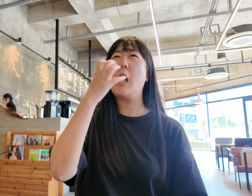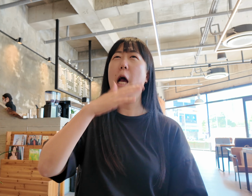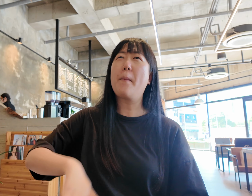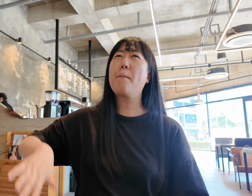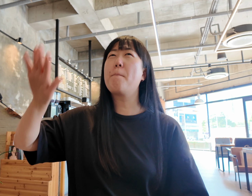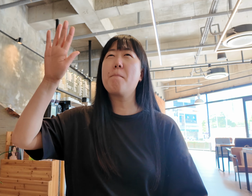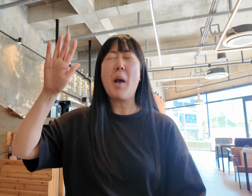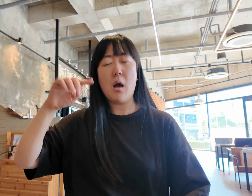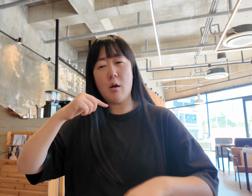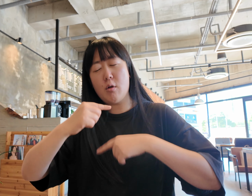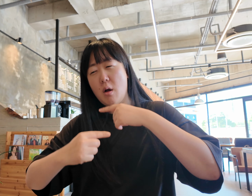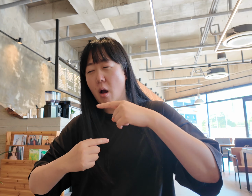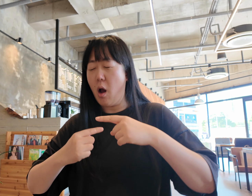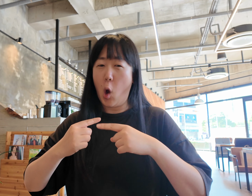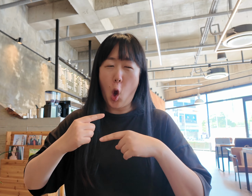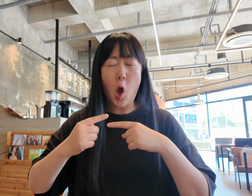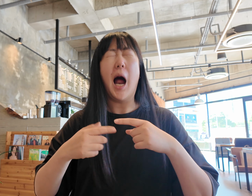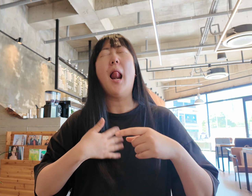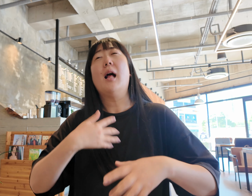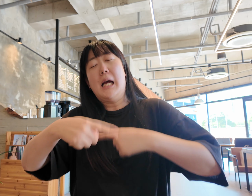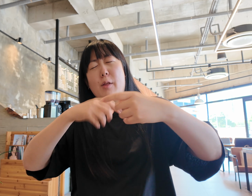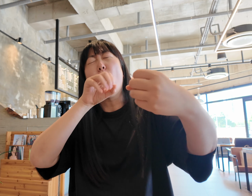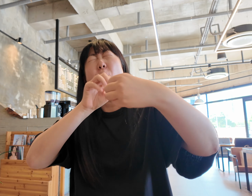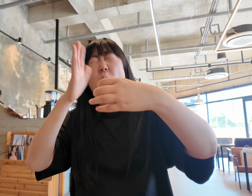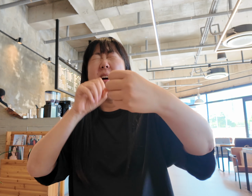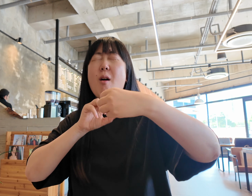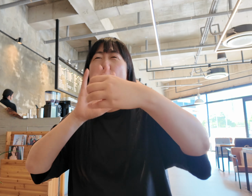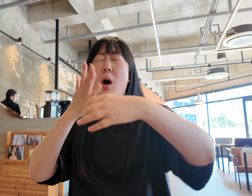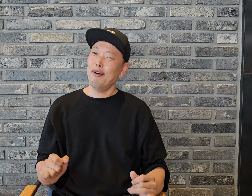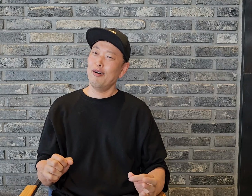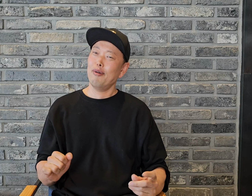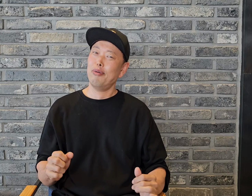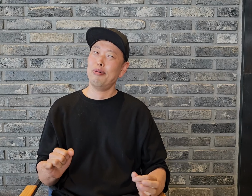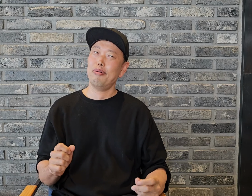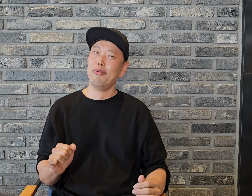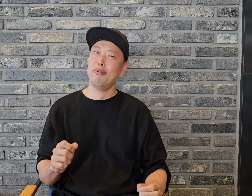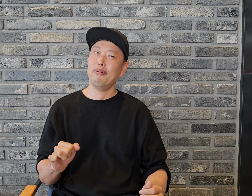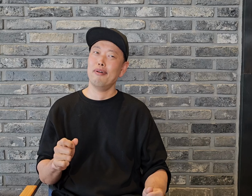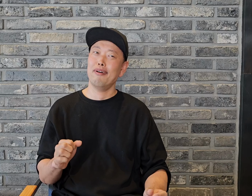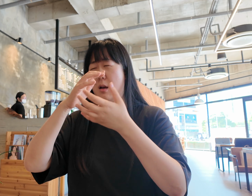I grew up in a deaf culture, but I can communicate in sign language. Oh, you're giving me a task.